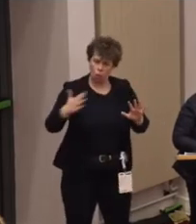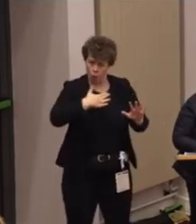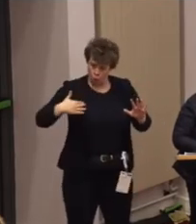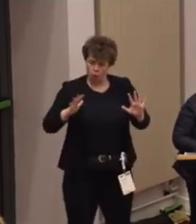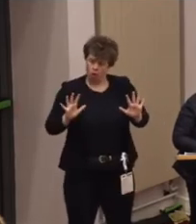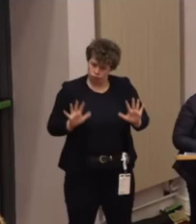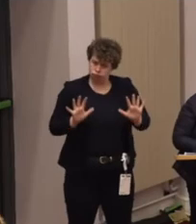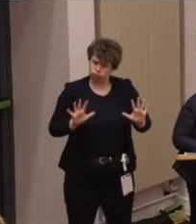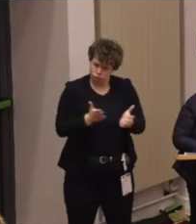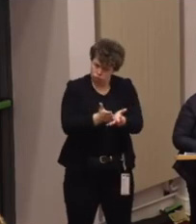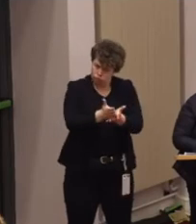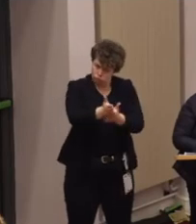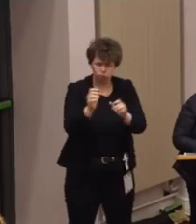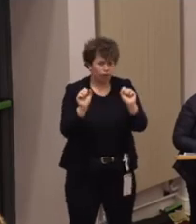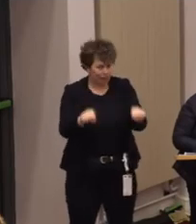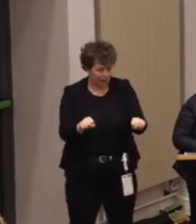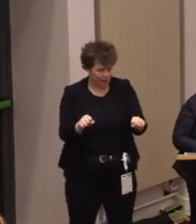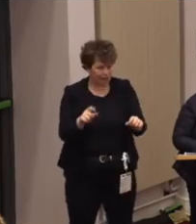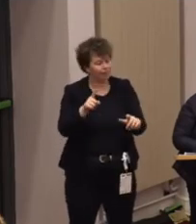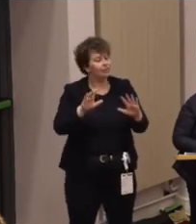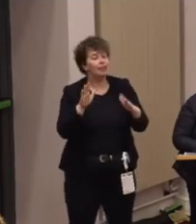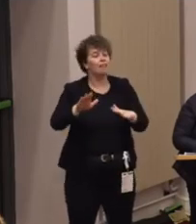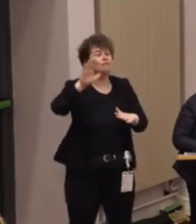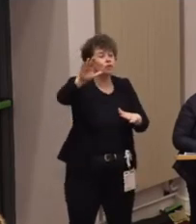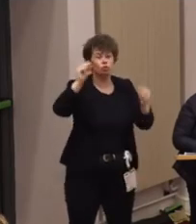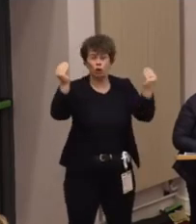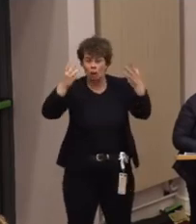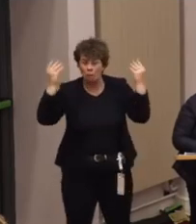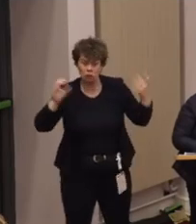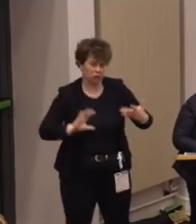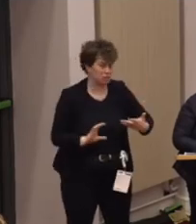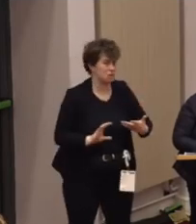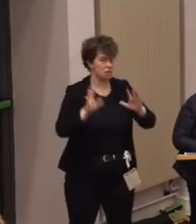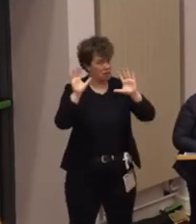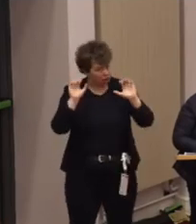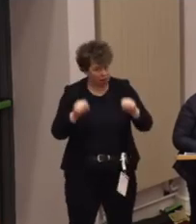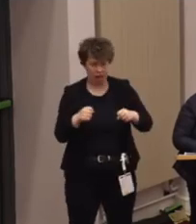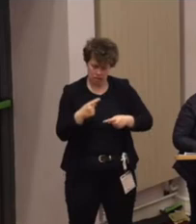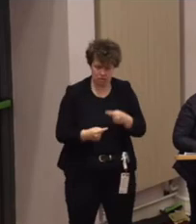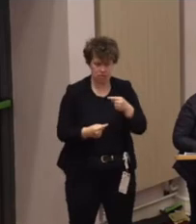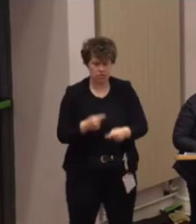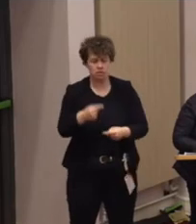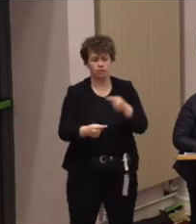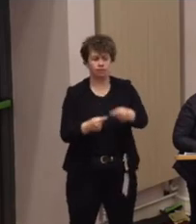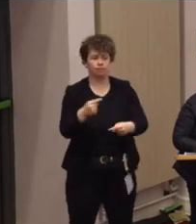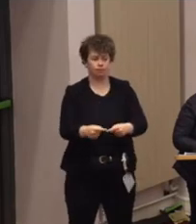for the future disasters and emergency crises. The governments and the Member States and